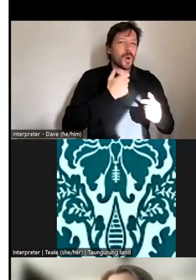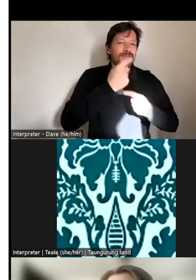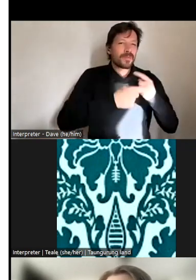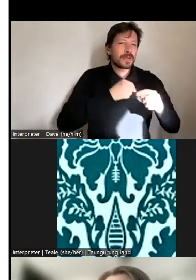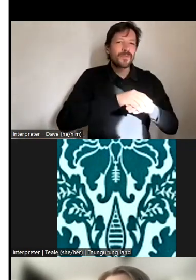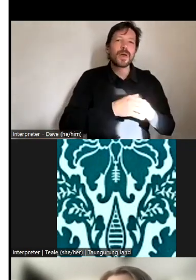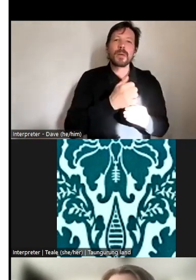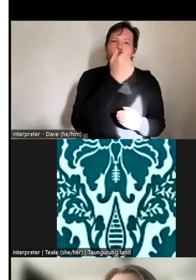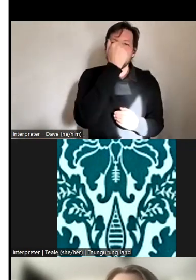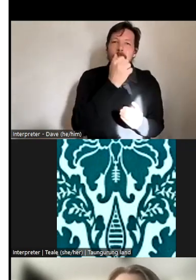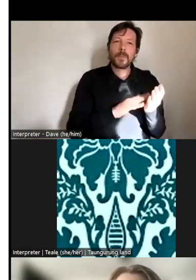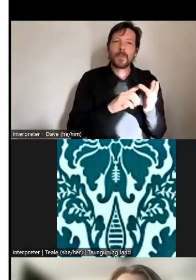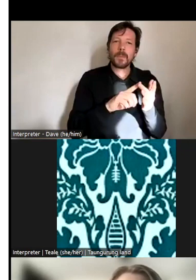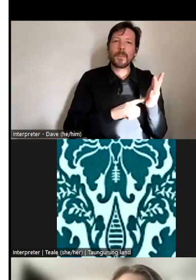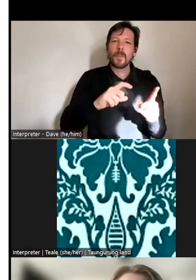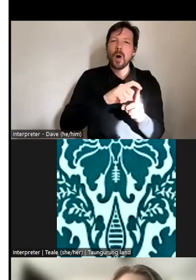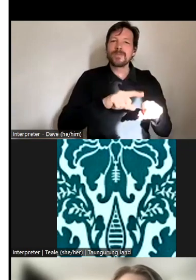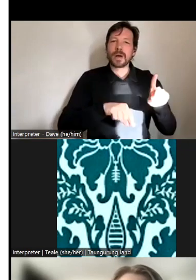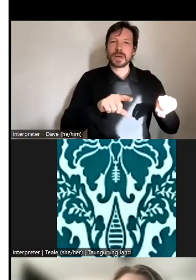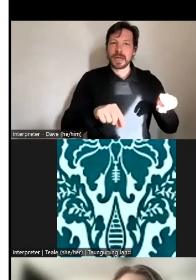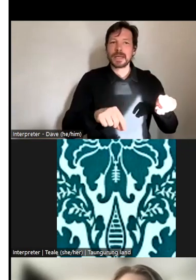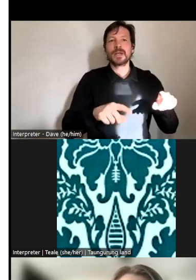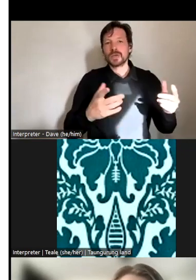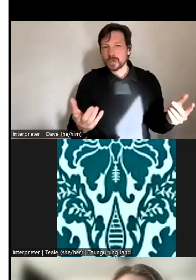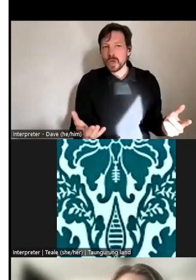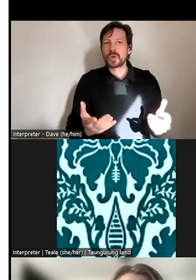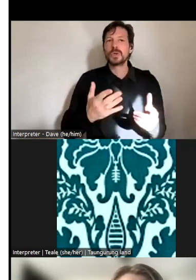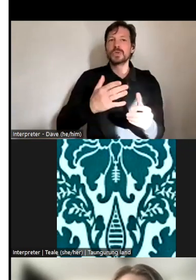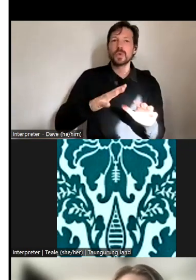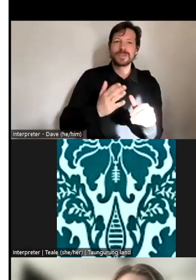So the information can depend on the specific variant that your daughter.